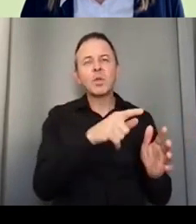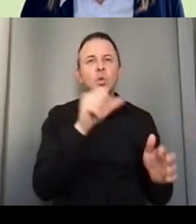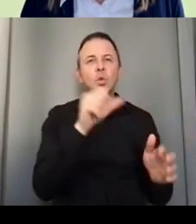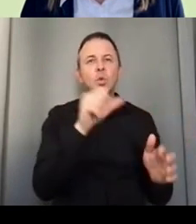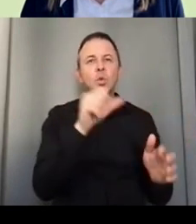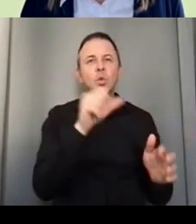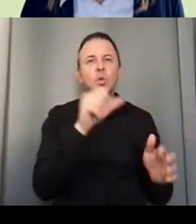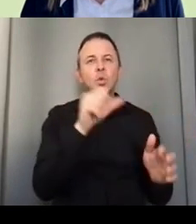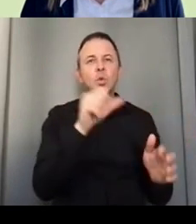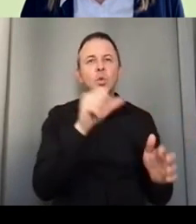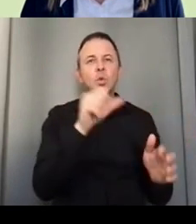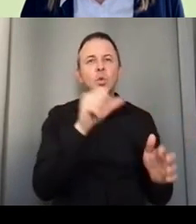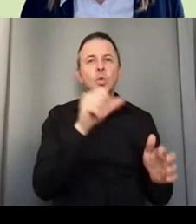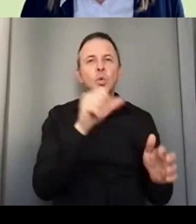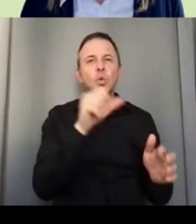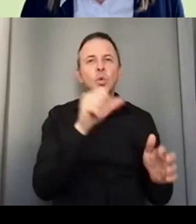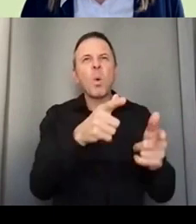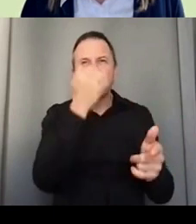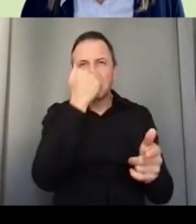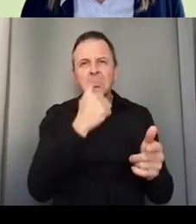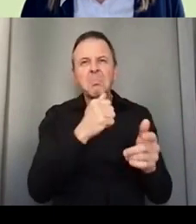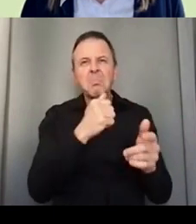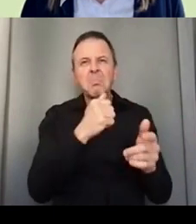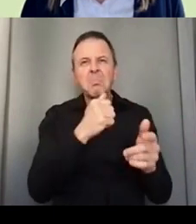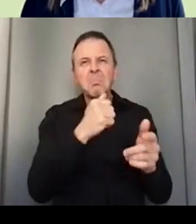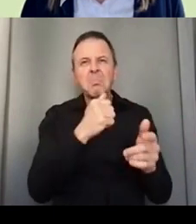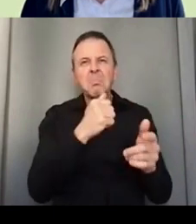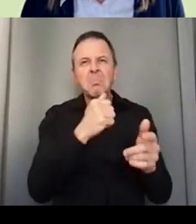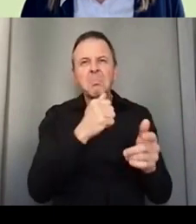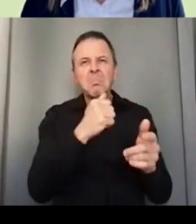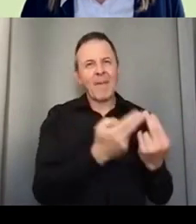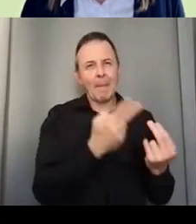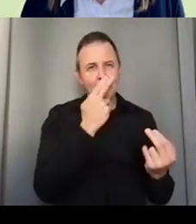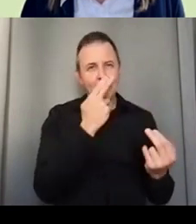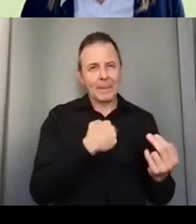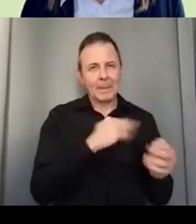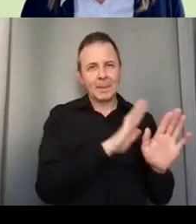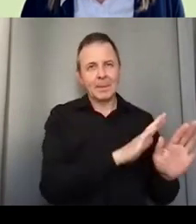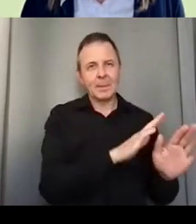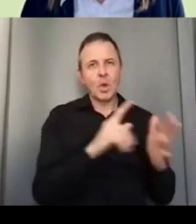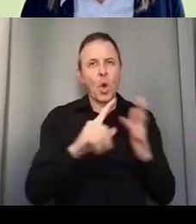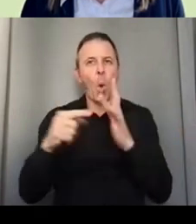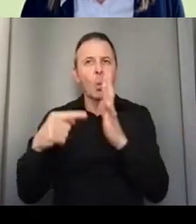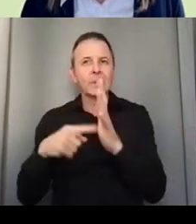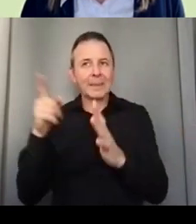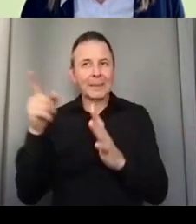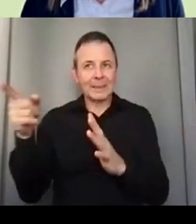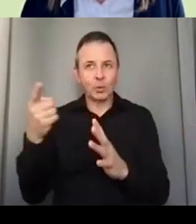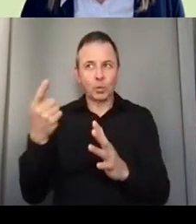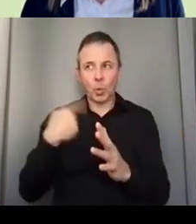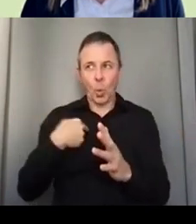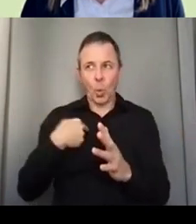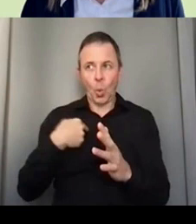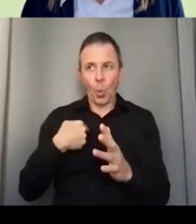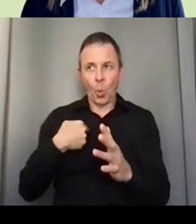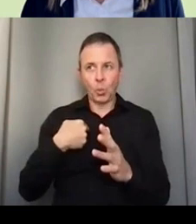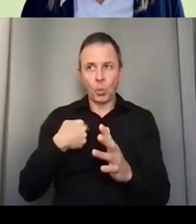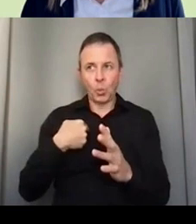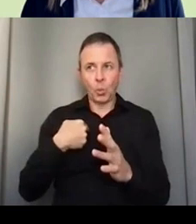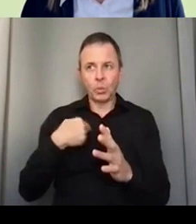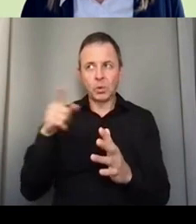bargain we feel the KE as prescribed it you know you should be trusting your